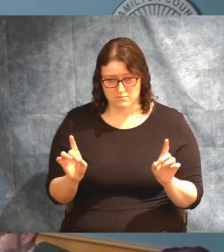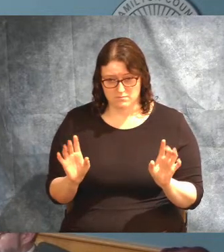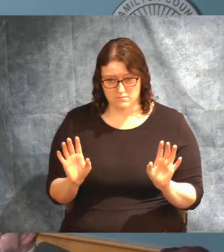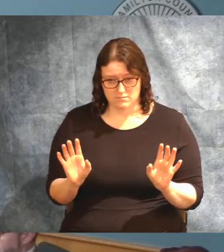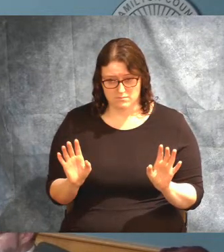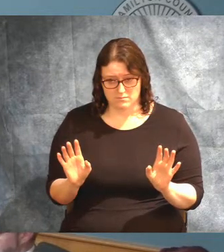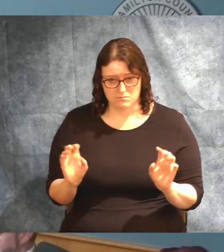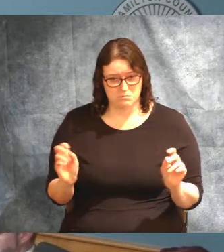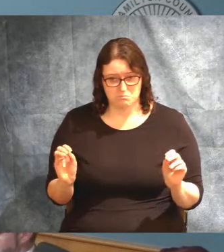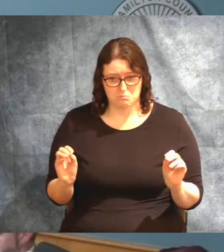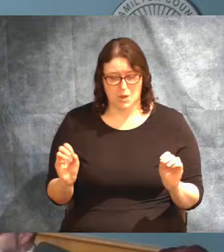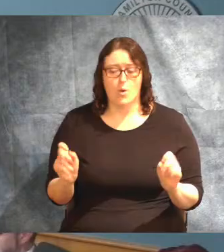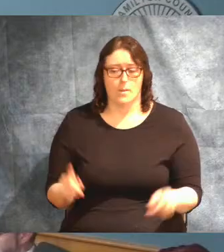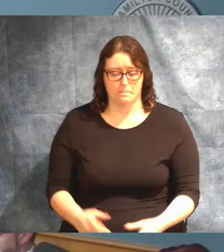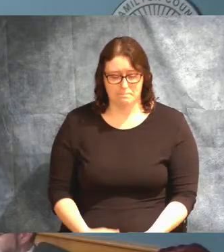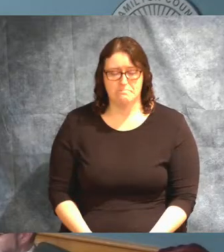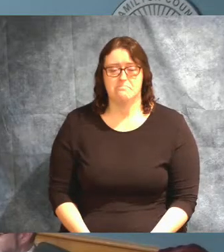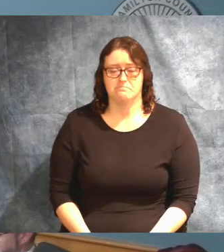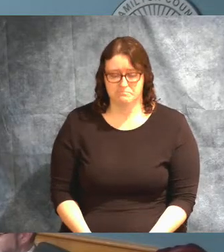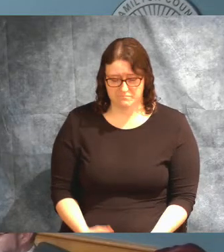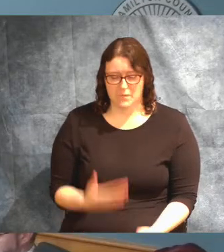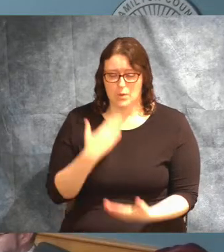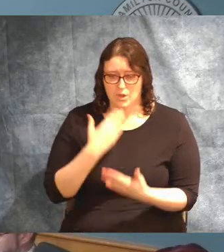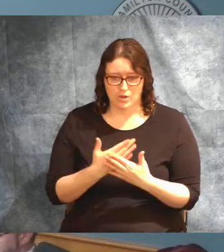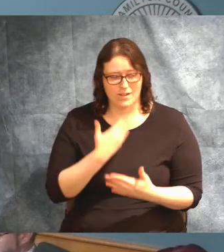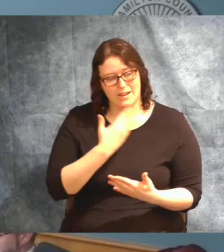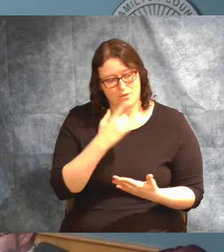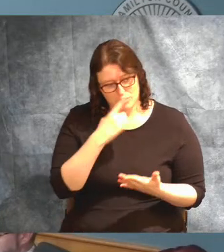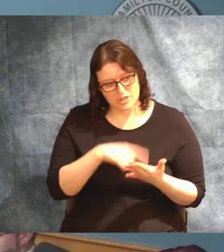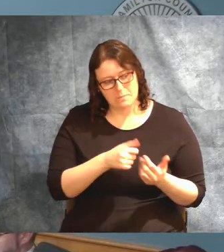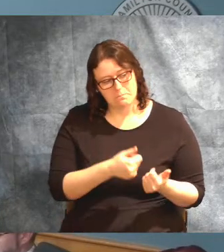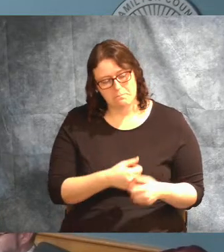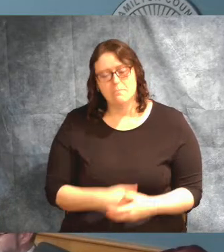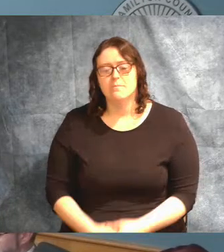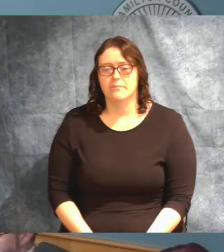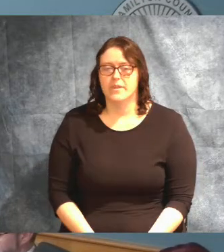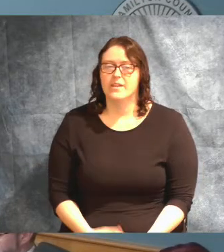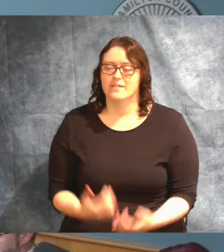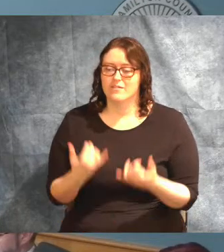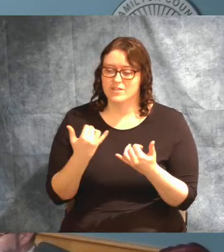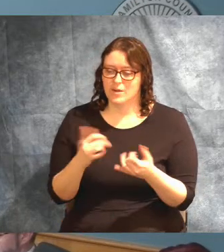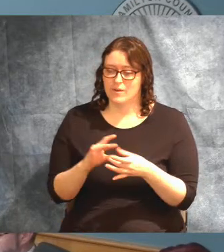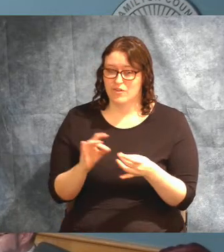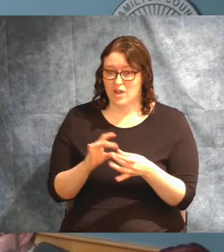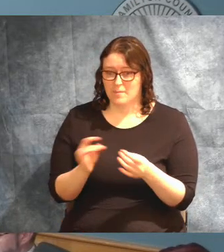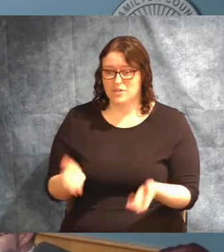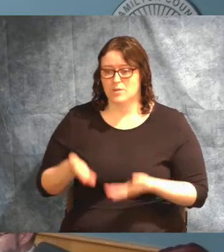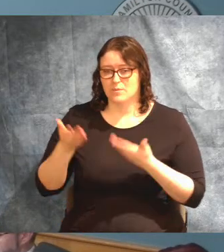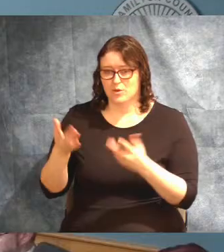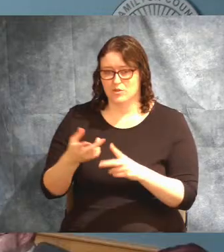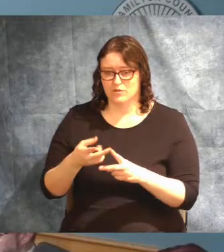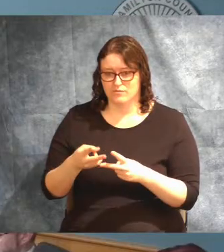Okay. No. Very good. Thank you so much. Um, now we have comments and motions from the Commissioners.